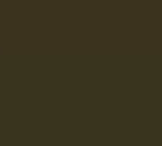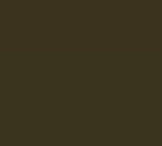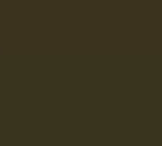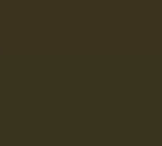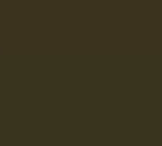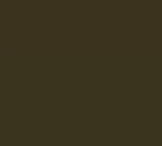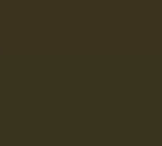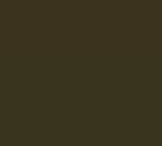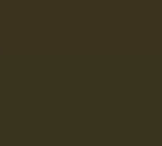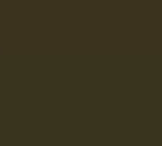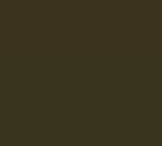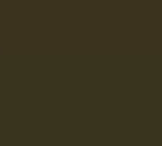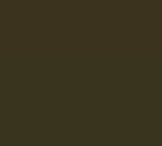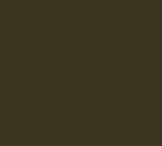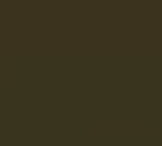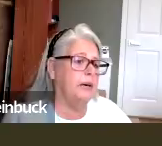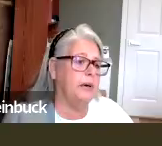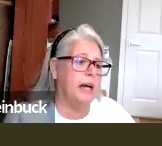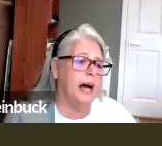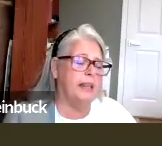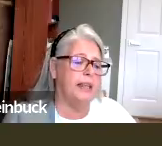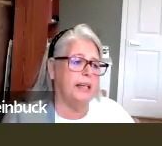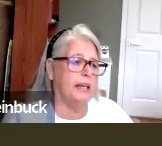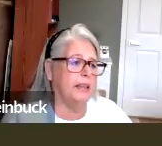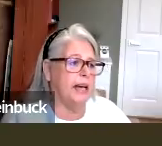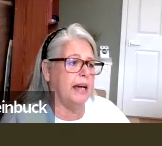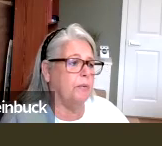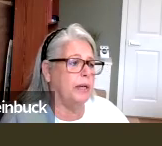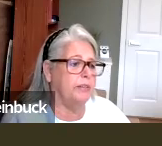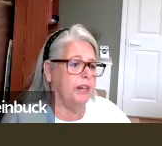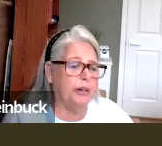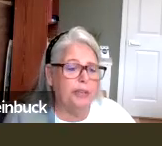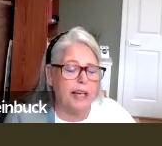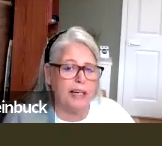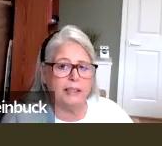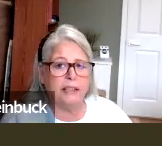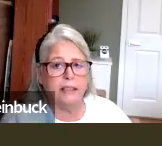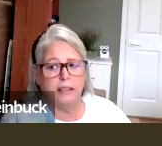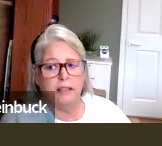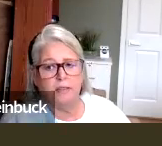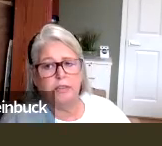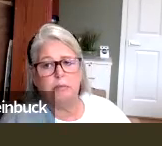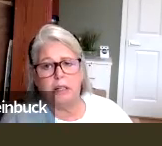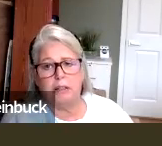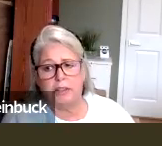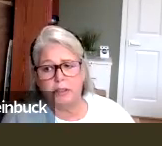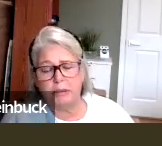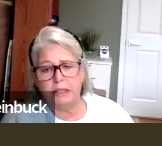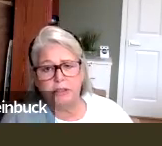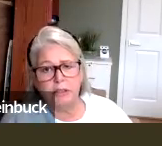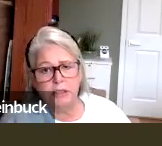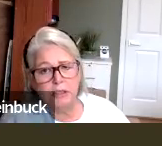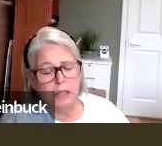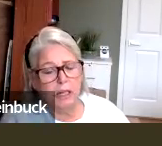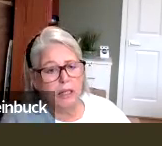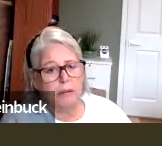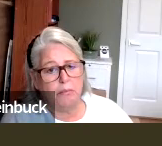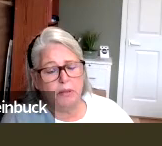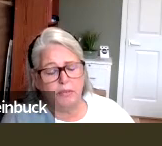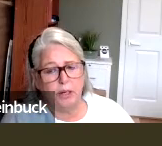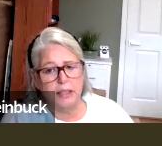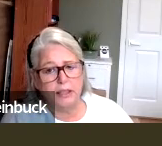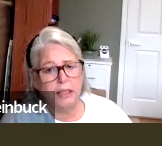Assumed to be less dependable.